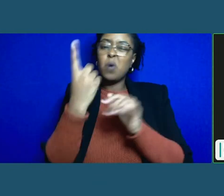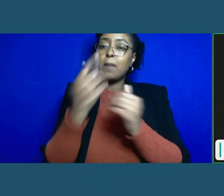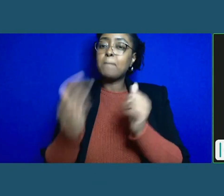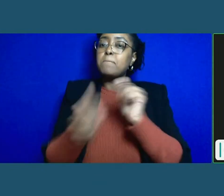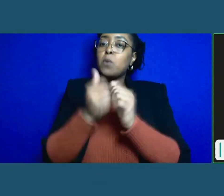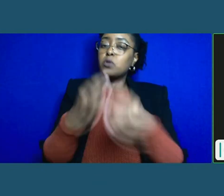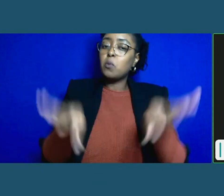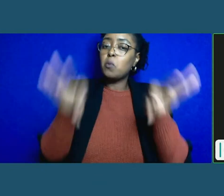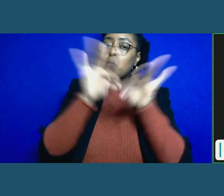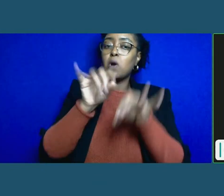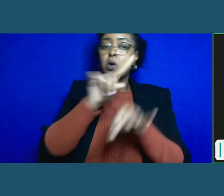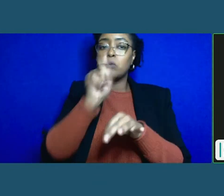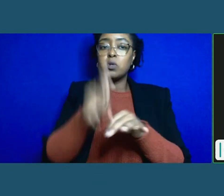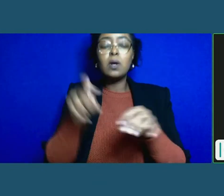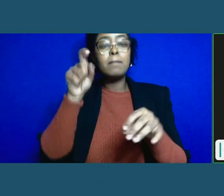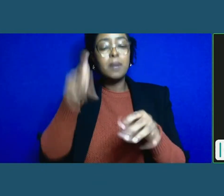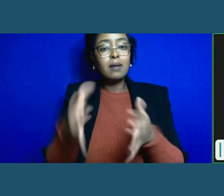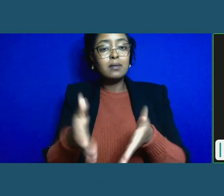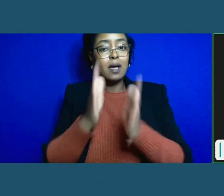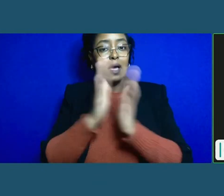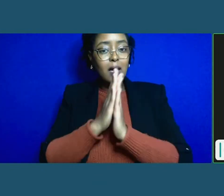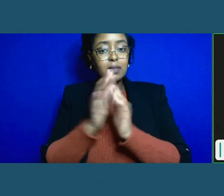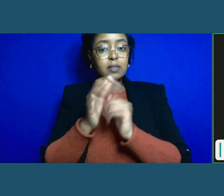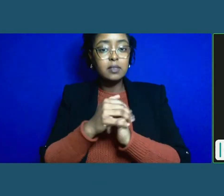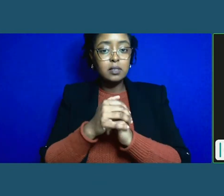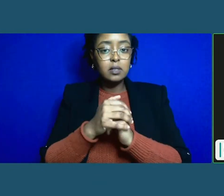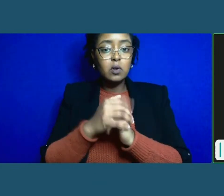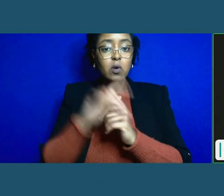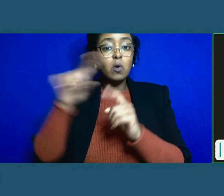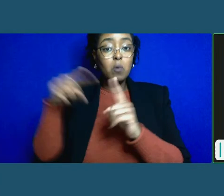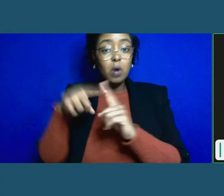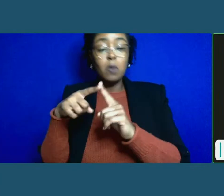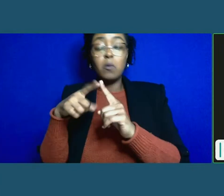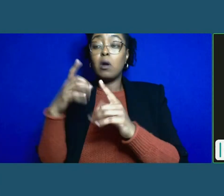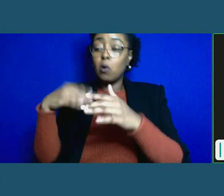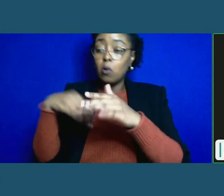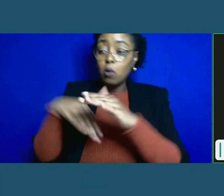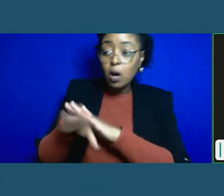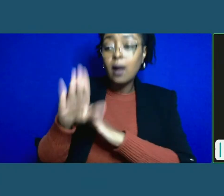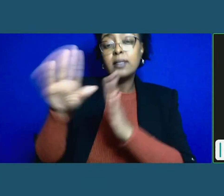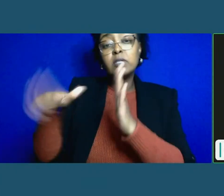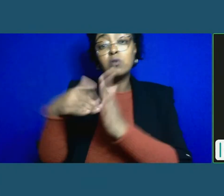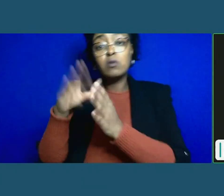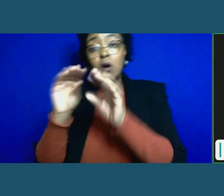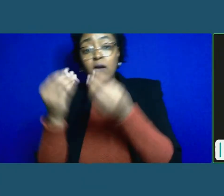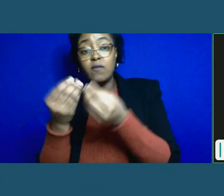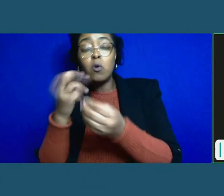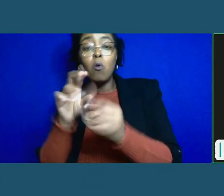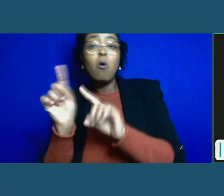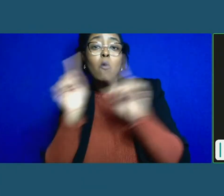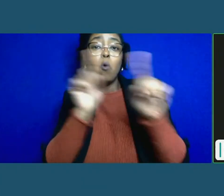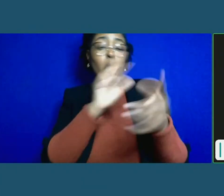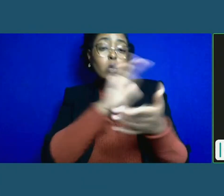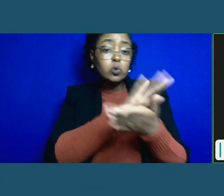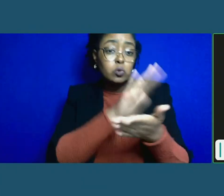started here with this question, because it's a critical one. And to me it's one of the most important questions that we have